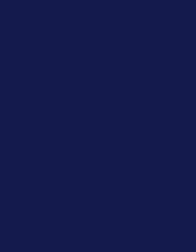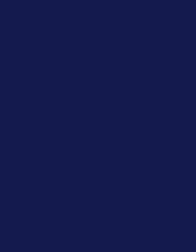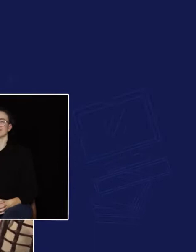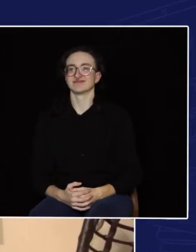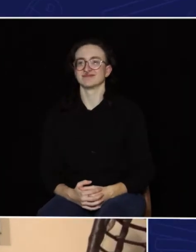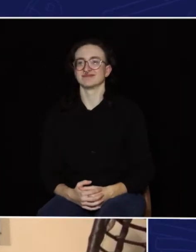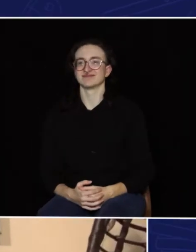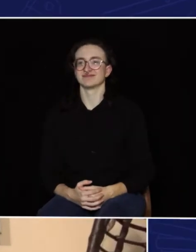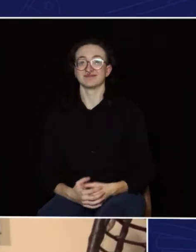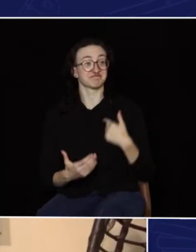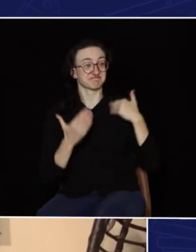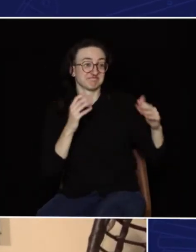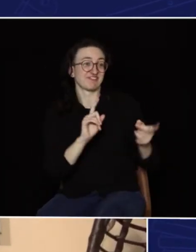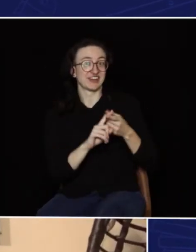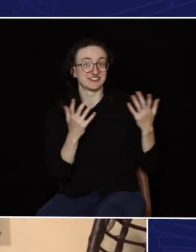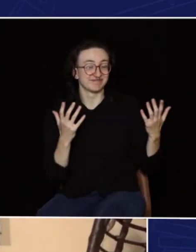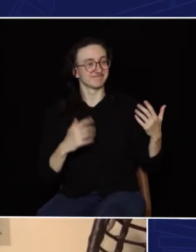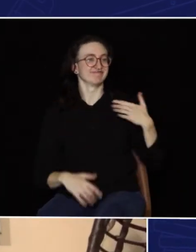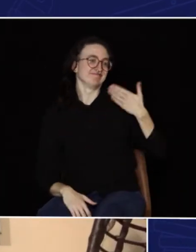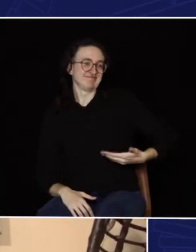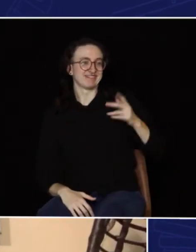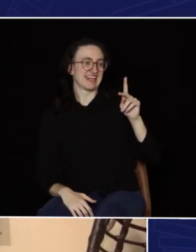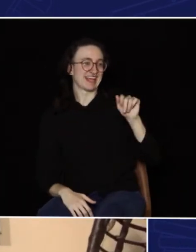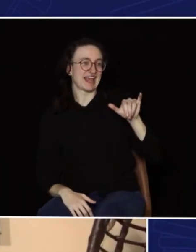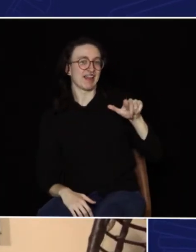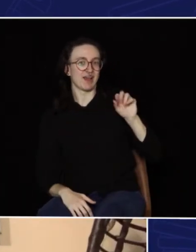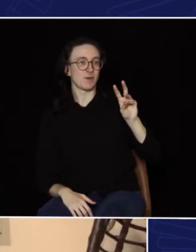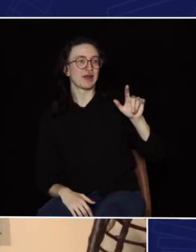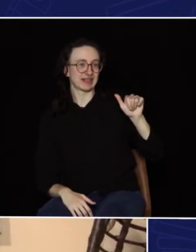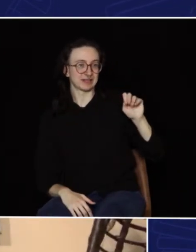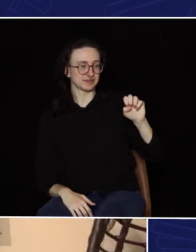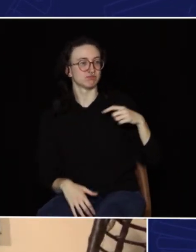I can go first! My name is Kayla Williams, and I am currently working